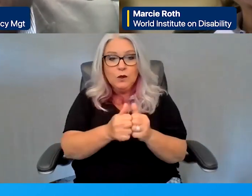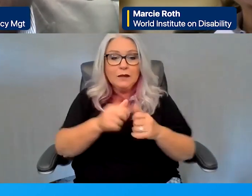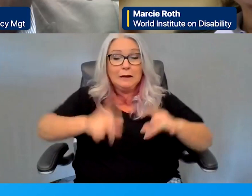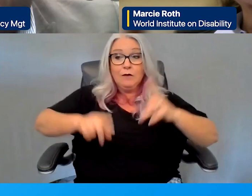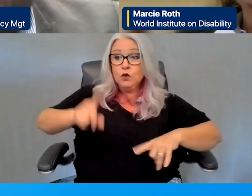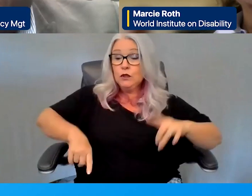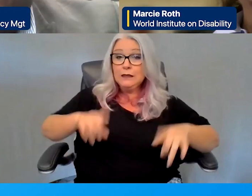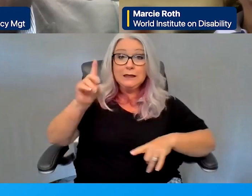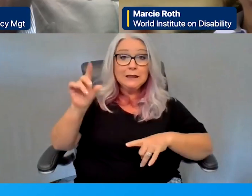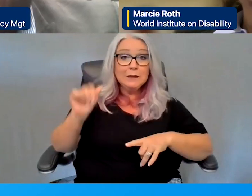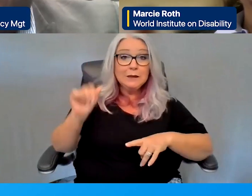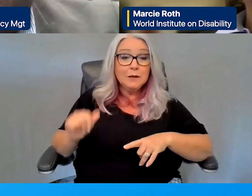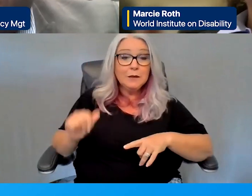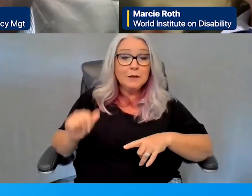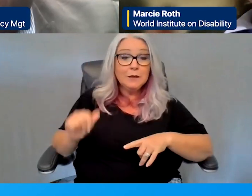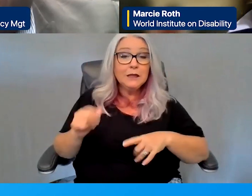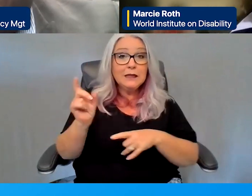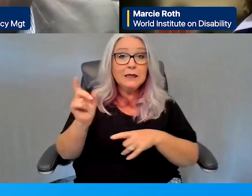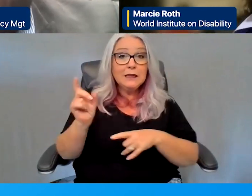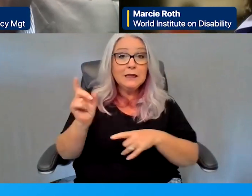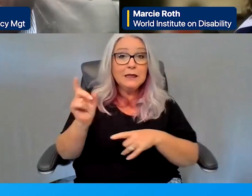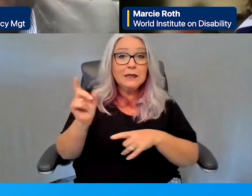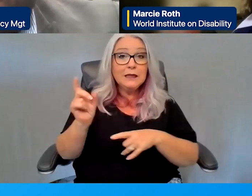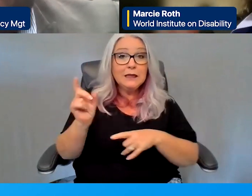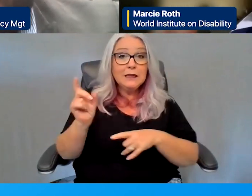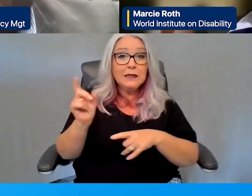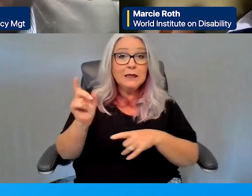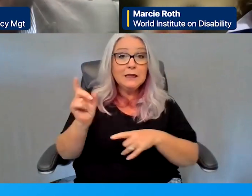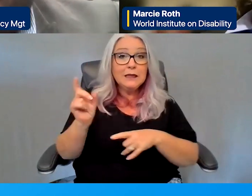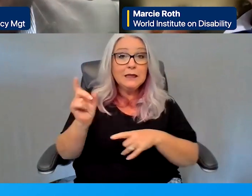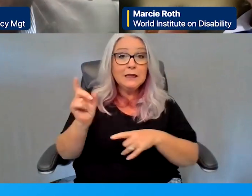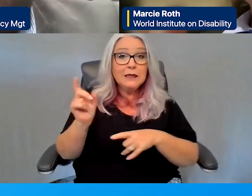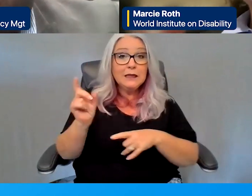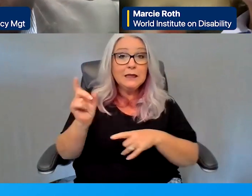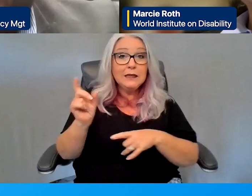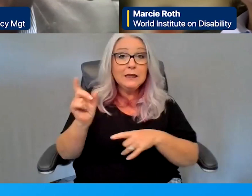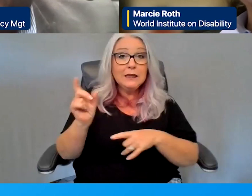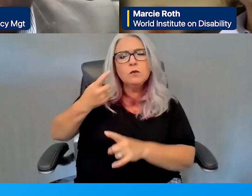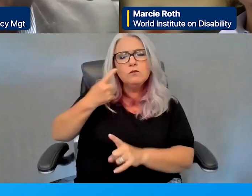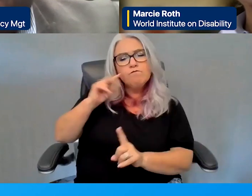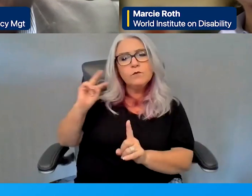accessible, you know, accessible facilities. What have you seen related to inaccessible